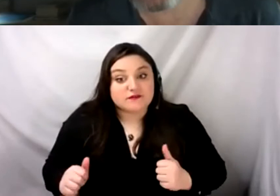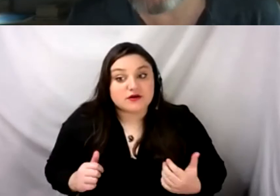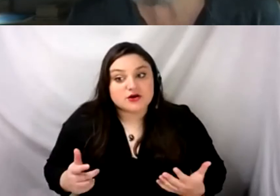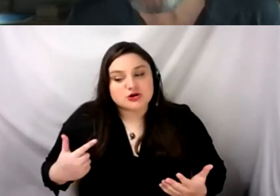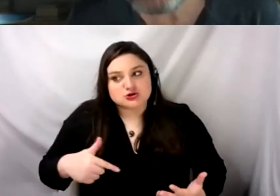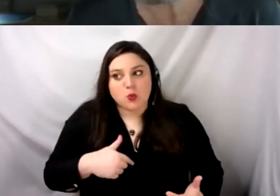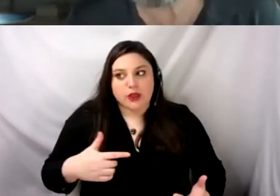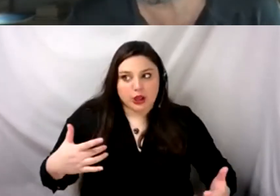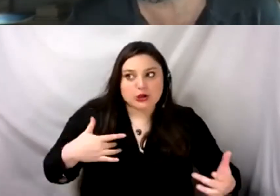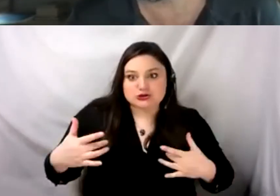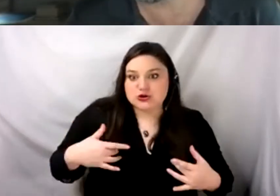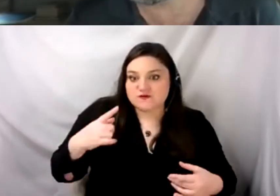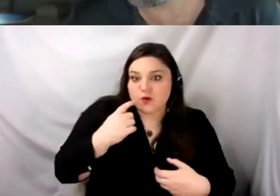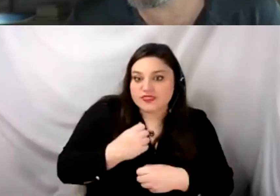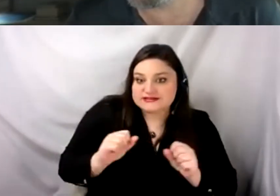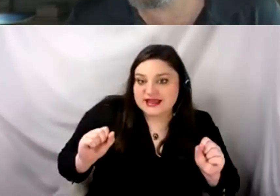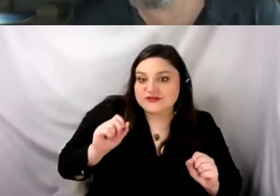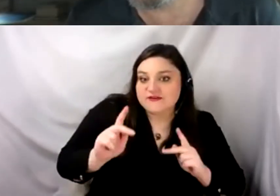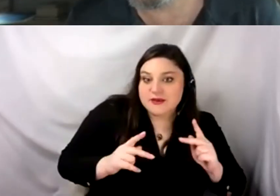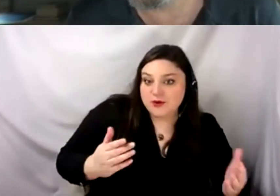our safety. Is there a resource